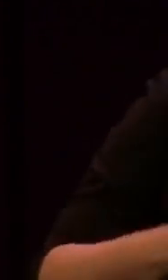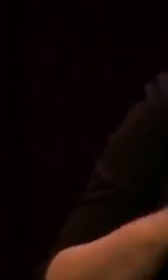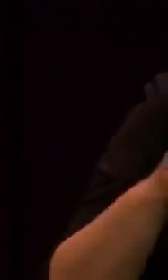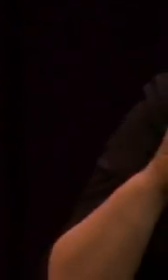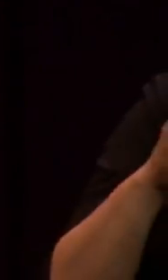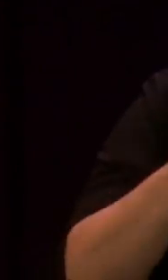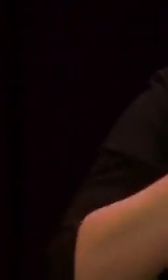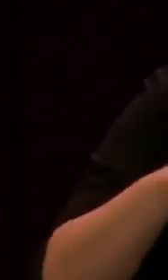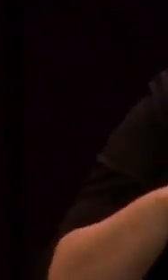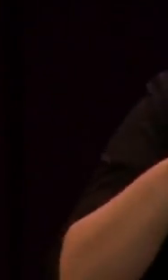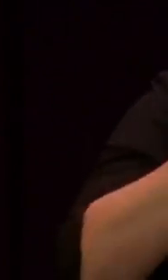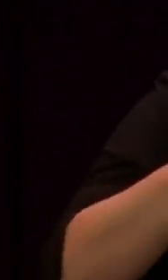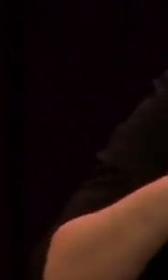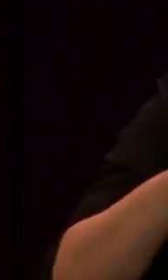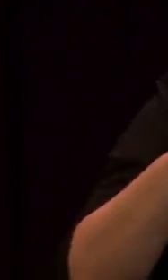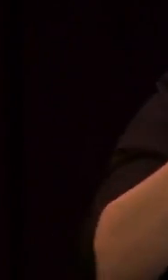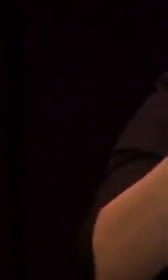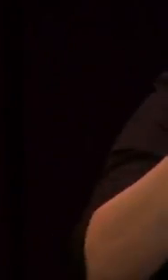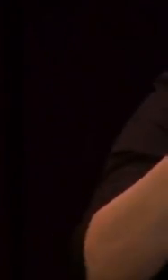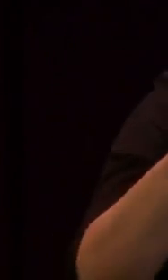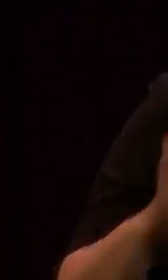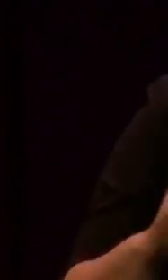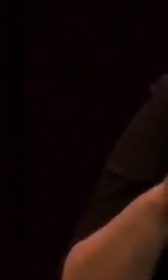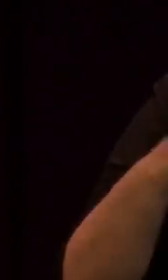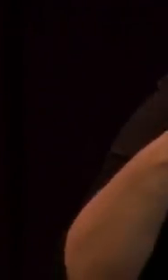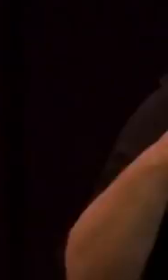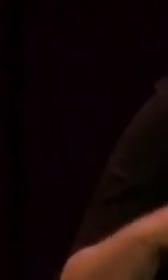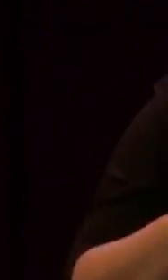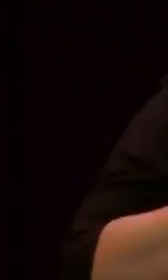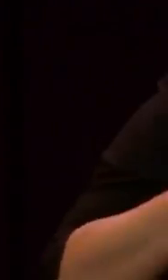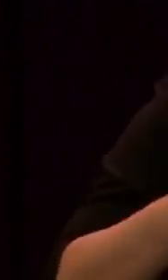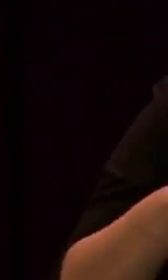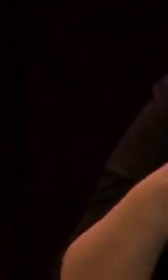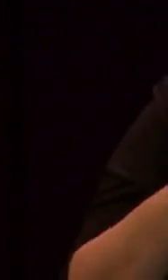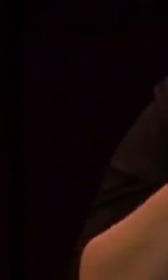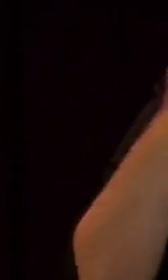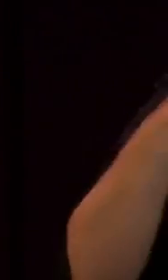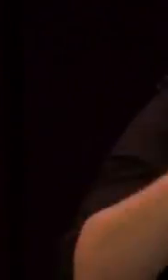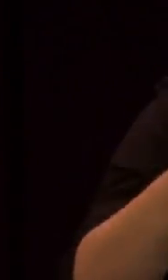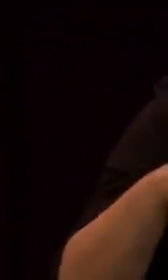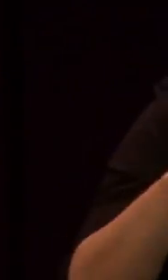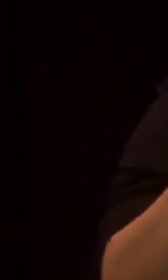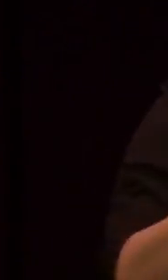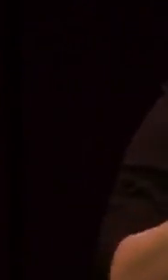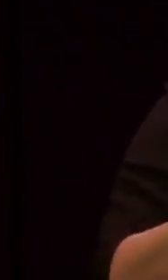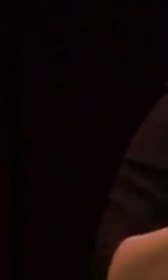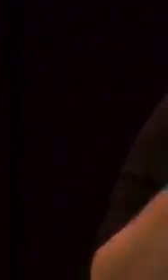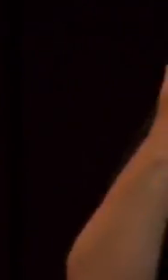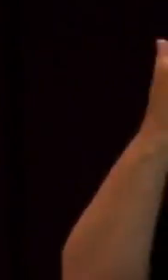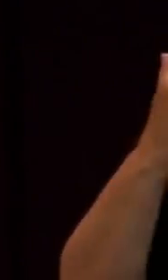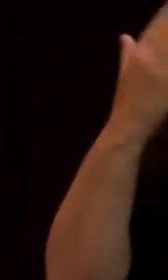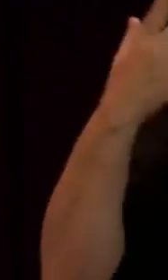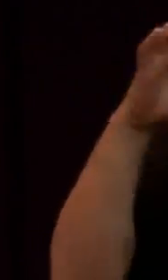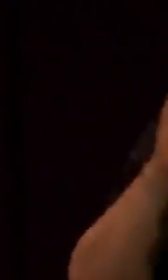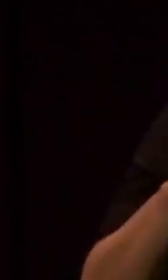OUR SENATORS AND REPRESENTATIVES WHO HAVE SPENT AN ENORMOUS AMOUNT OF TIME ON THIS, THANK YOU ALL FOR ALL THAT YOU ARE